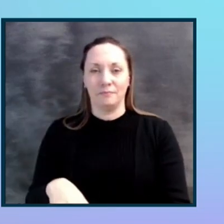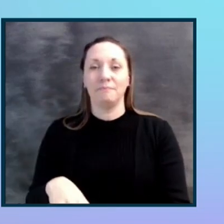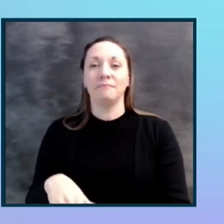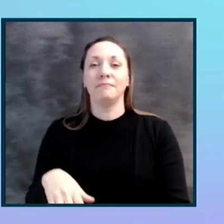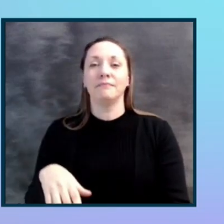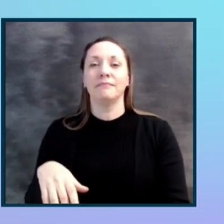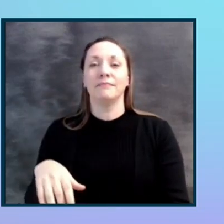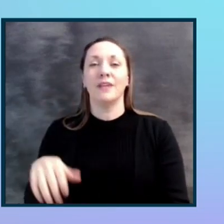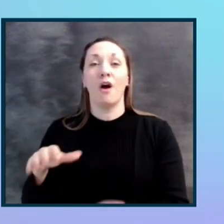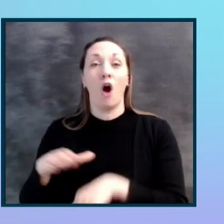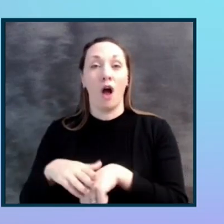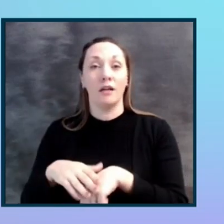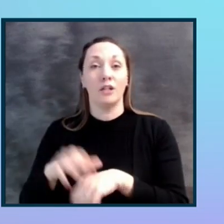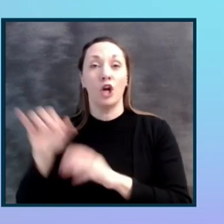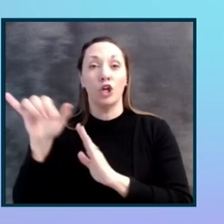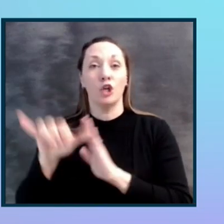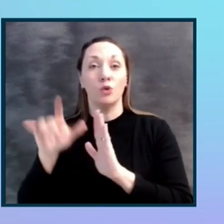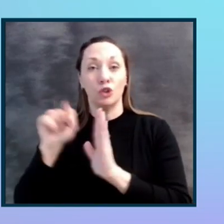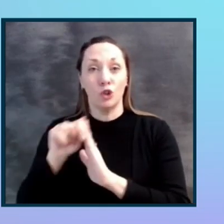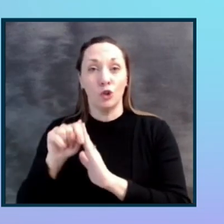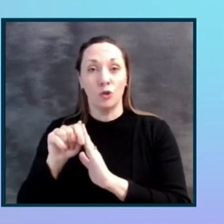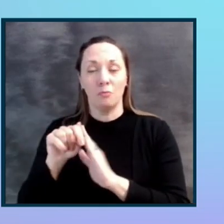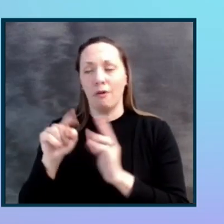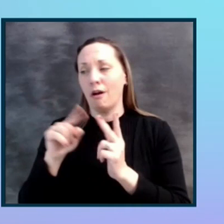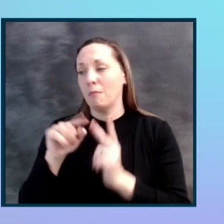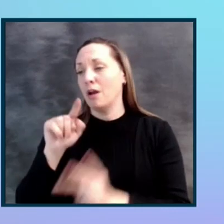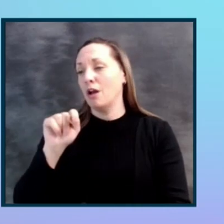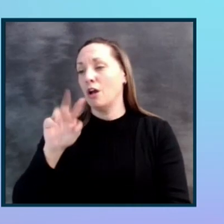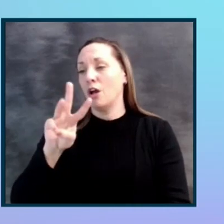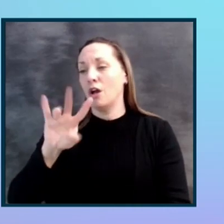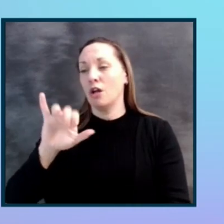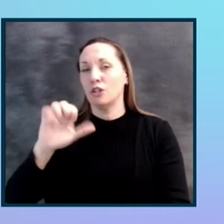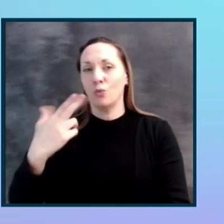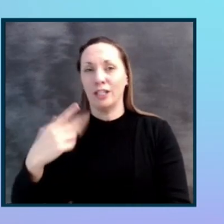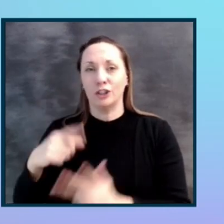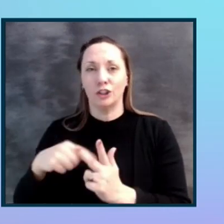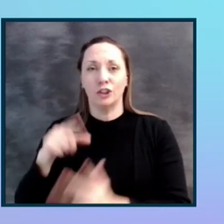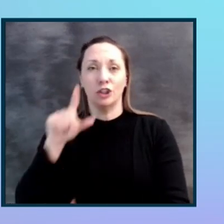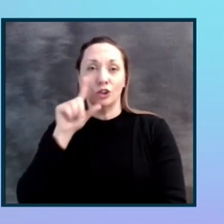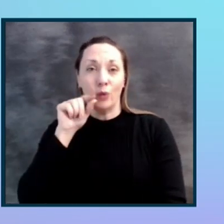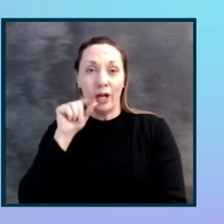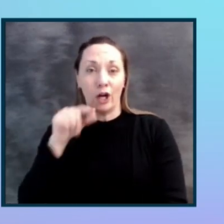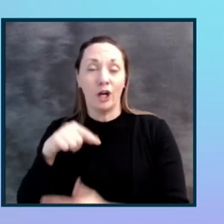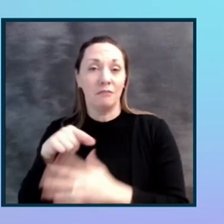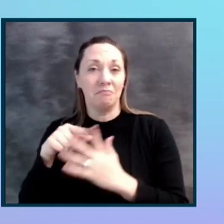on YouTube, Twitch, Twitter, and various other places as well.